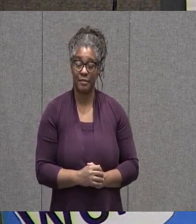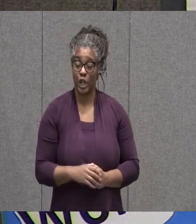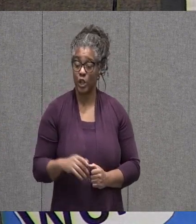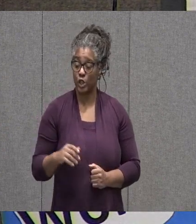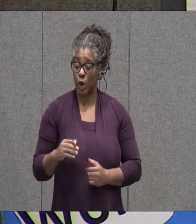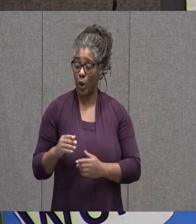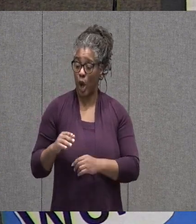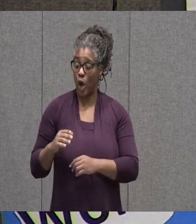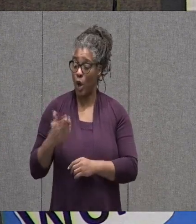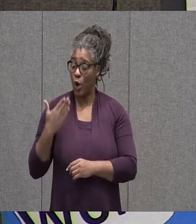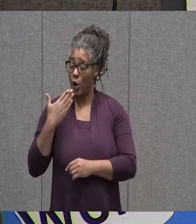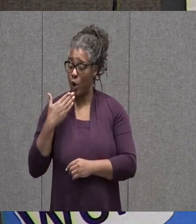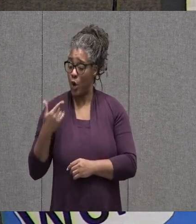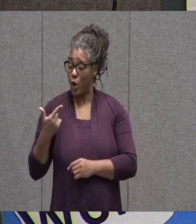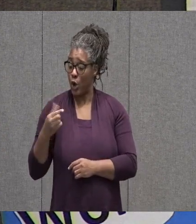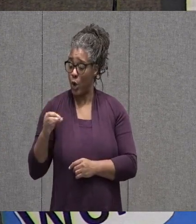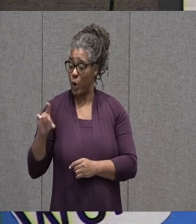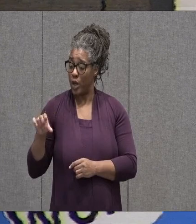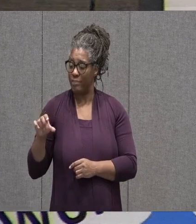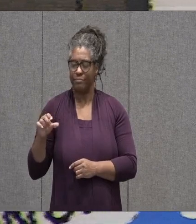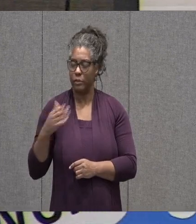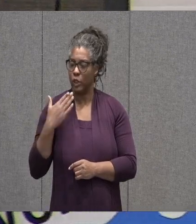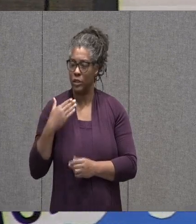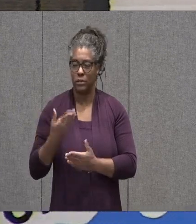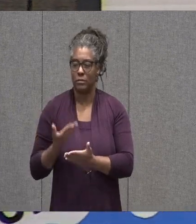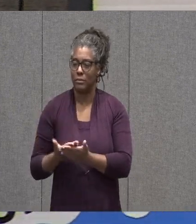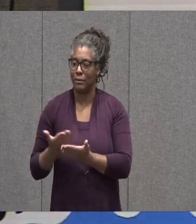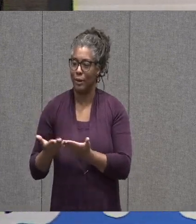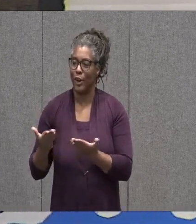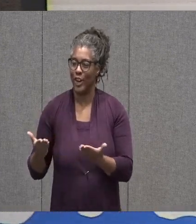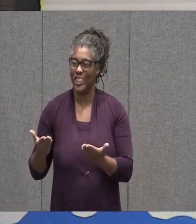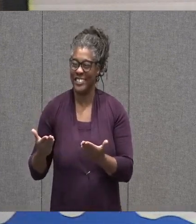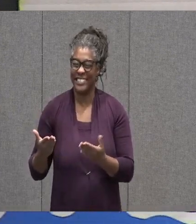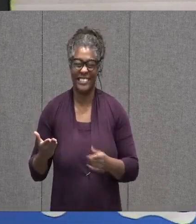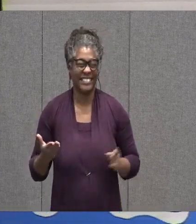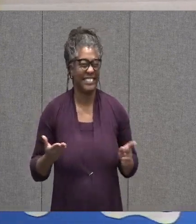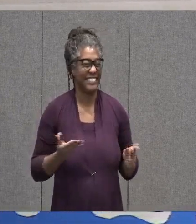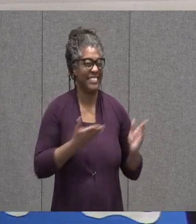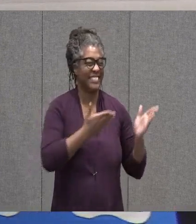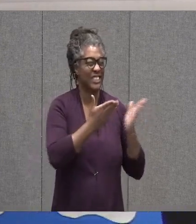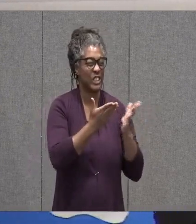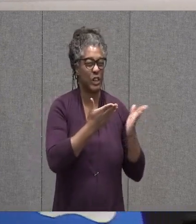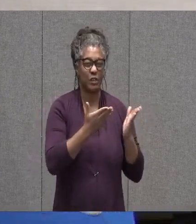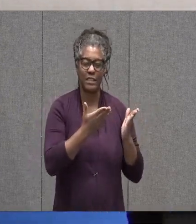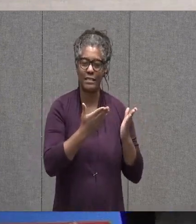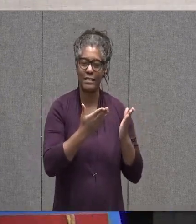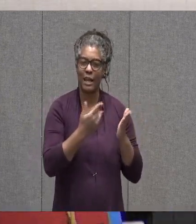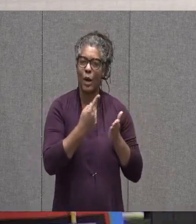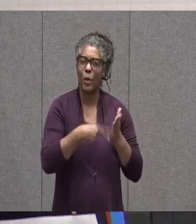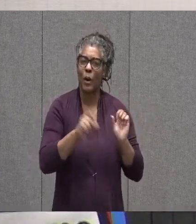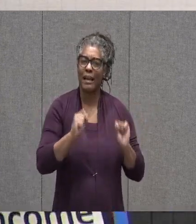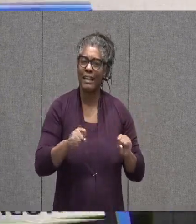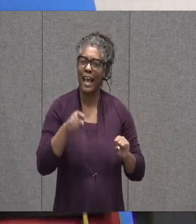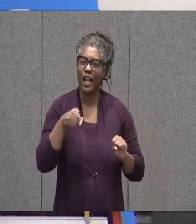as far as what is a good or a service? Okay, let's go on to our next one.